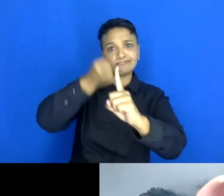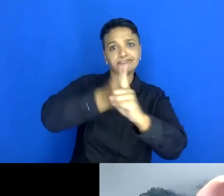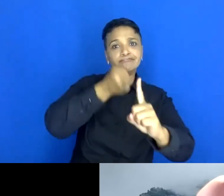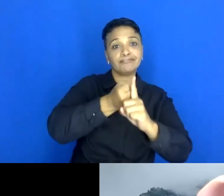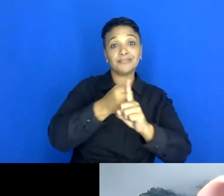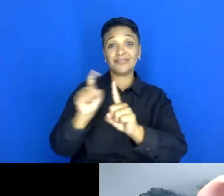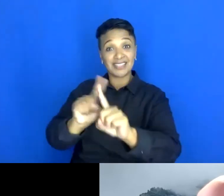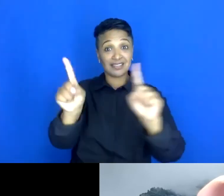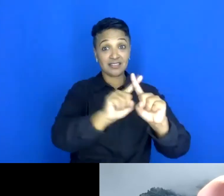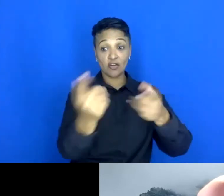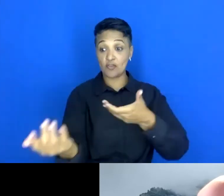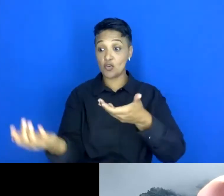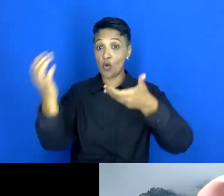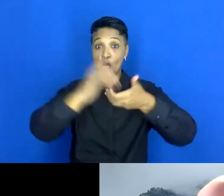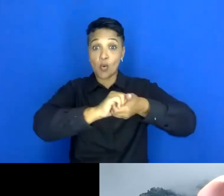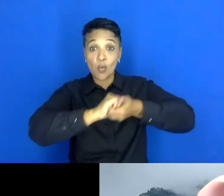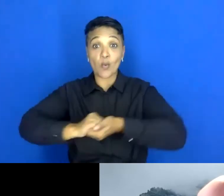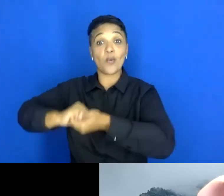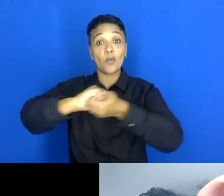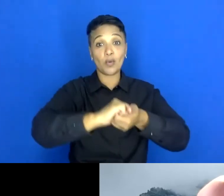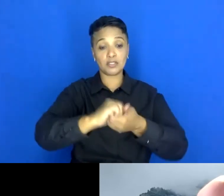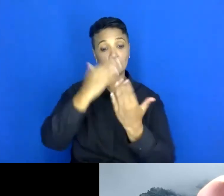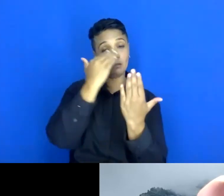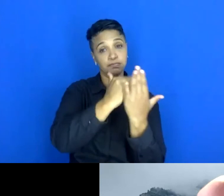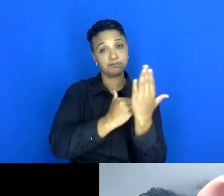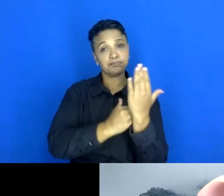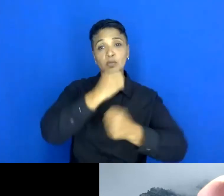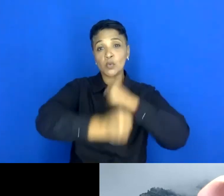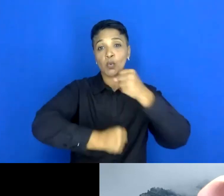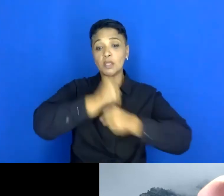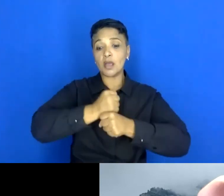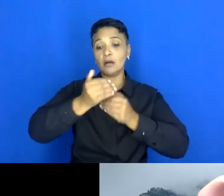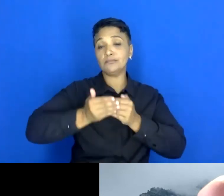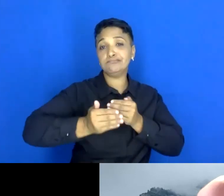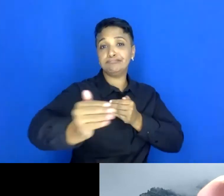which is going to be a five-year work plan and its core priorities of comprehensive sexuality